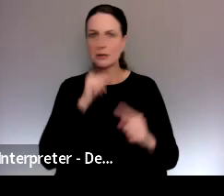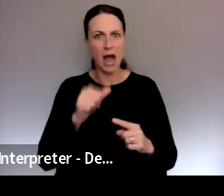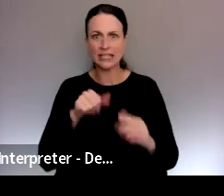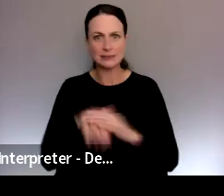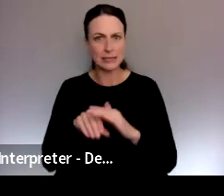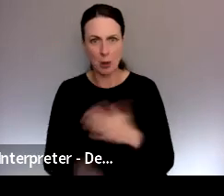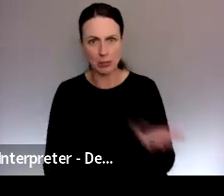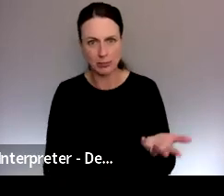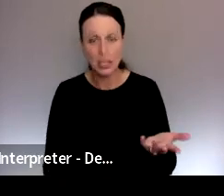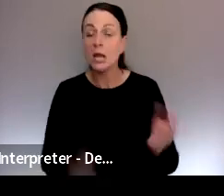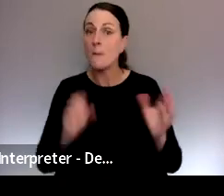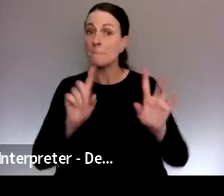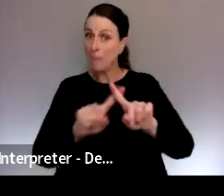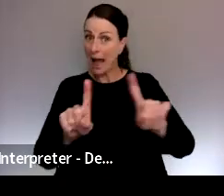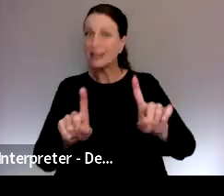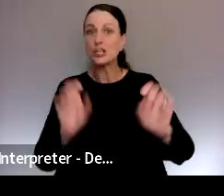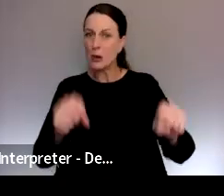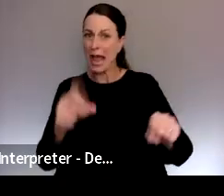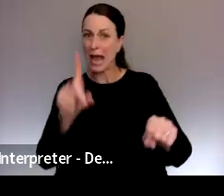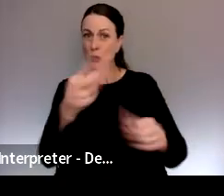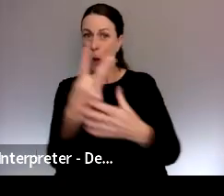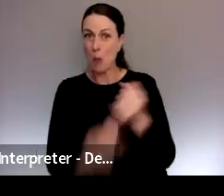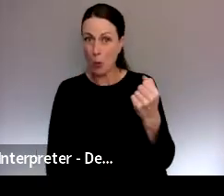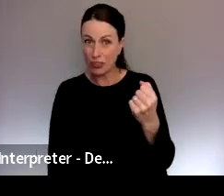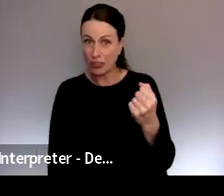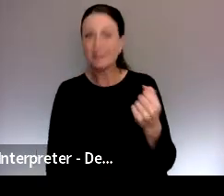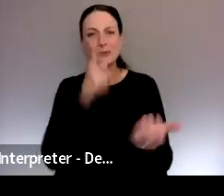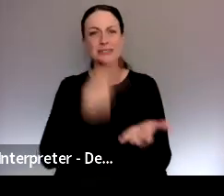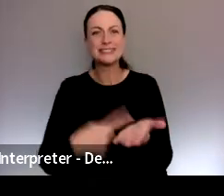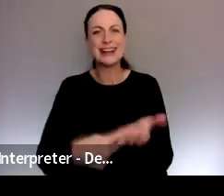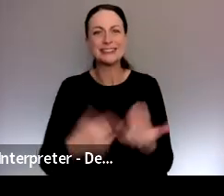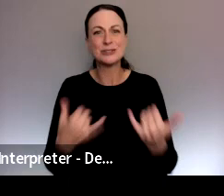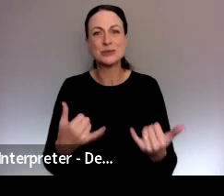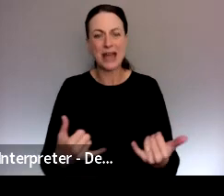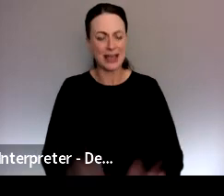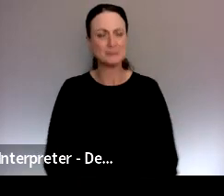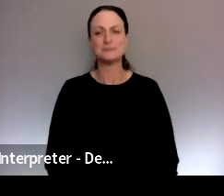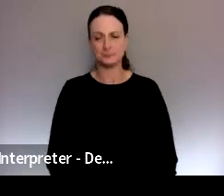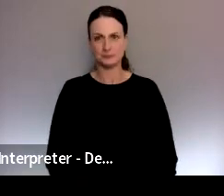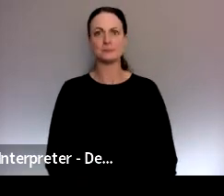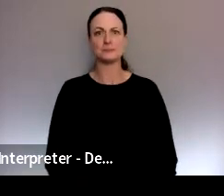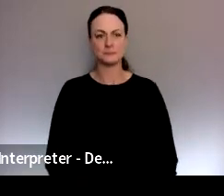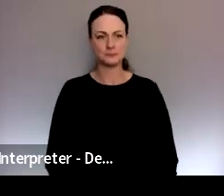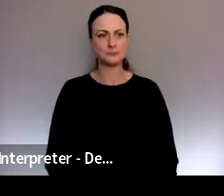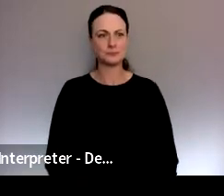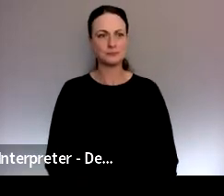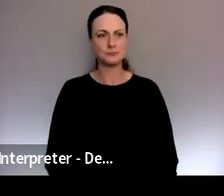There is actually a way that you can do both, and we're going to talk about that today. So, when we take a look at this